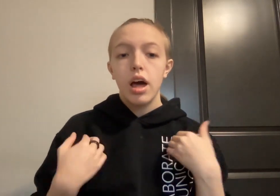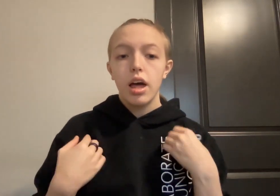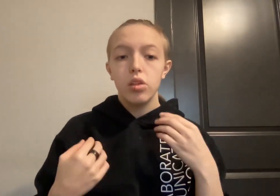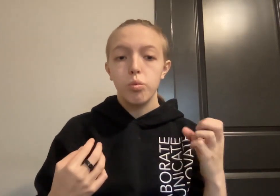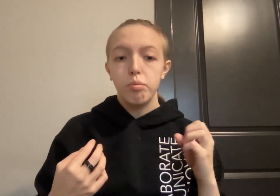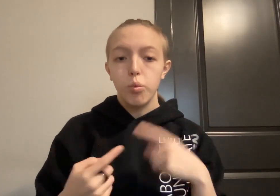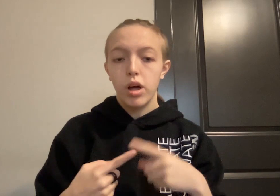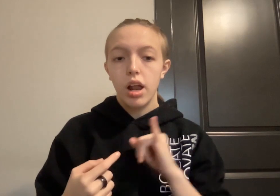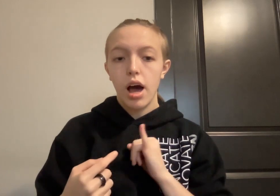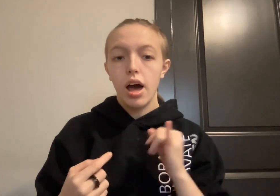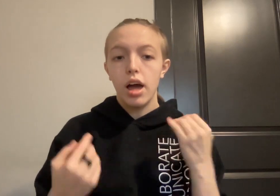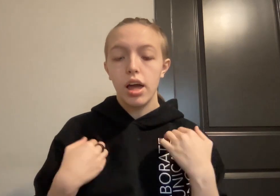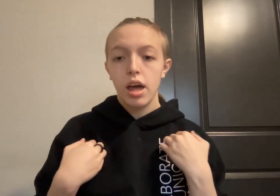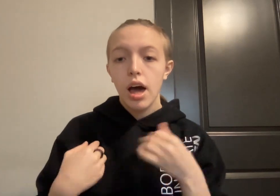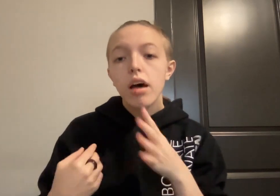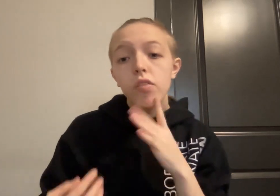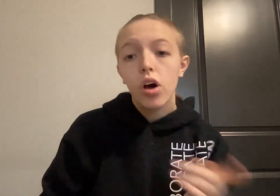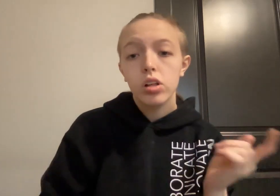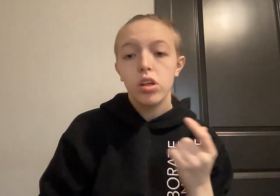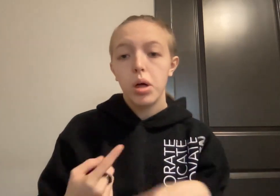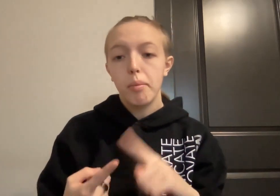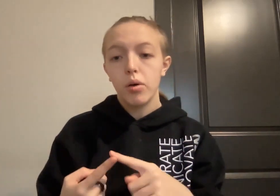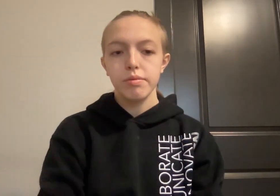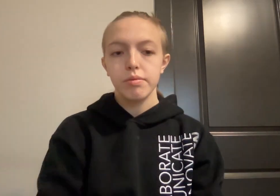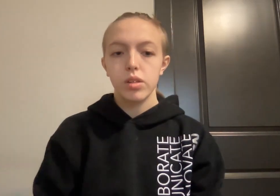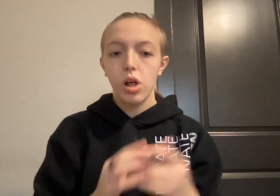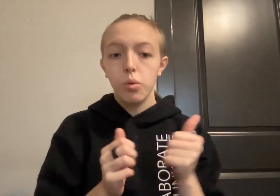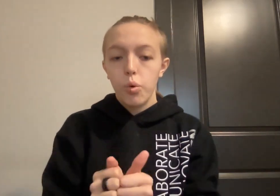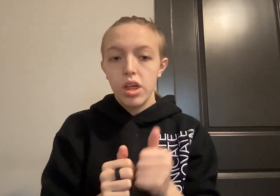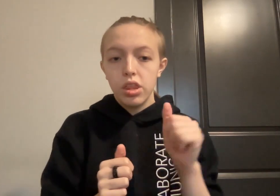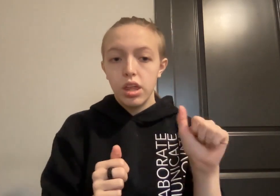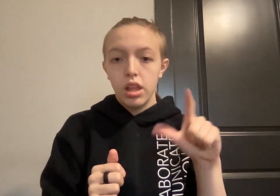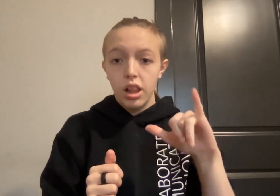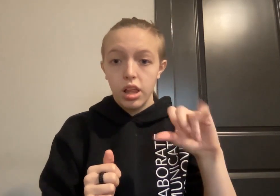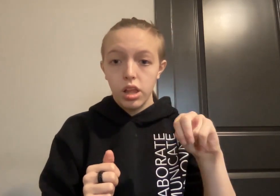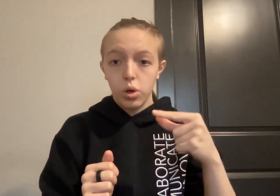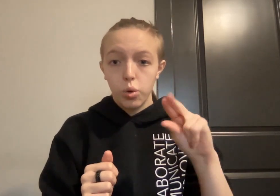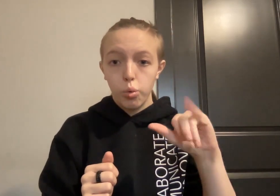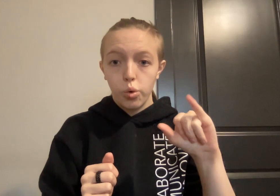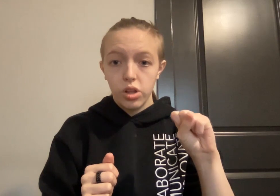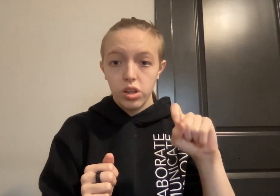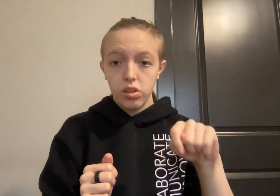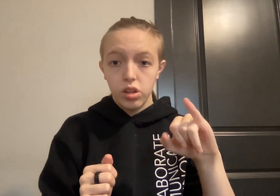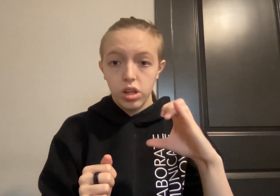has been when I have talked about it. Along with linguistics,